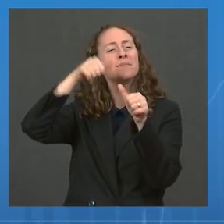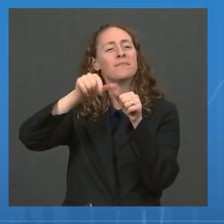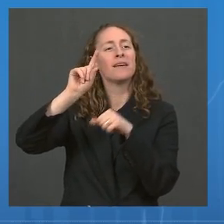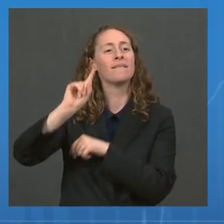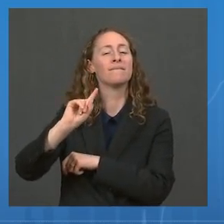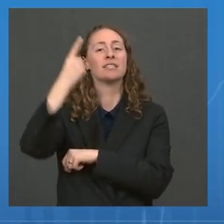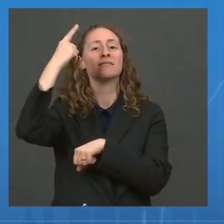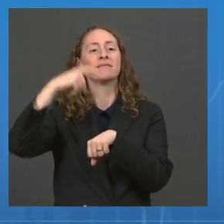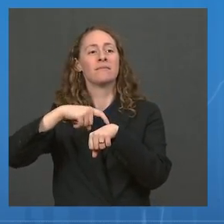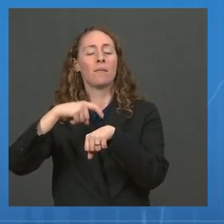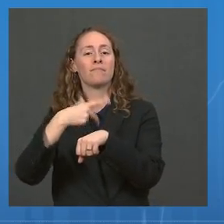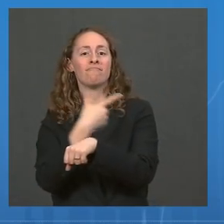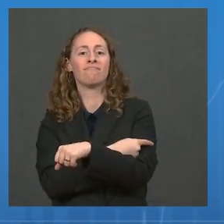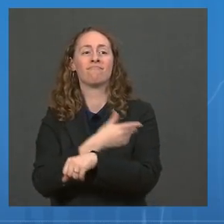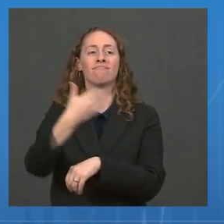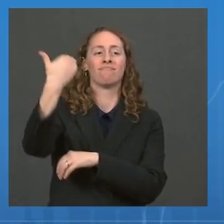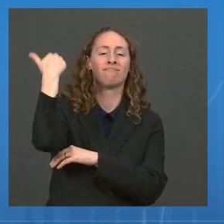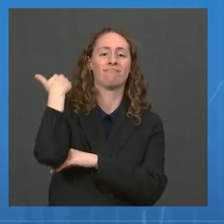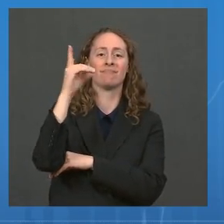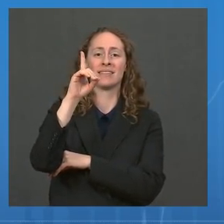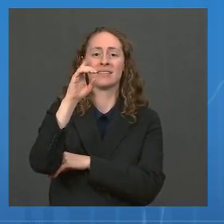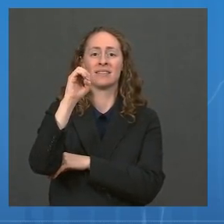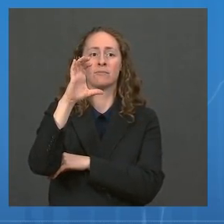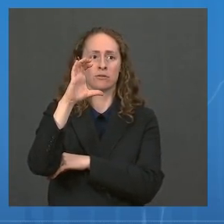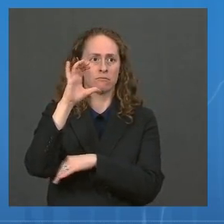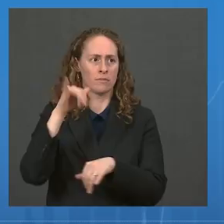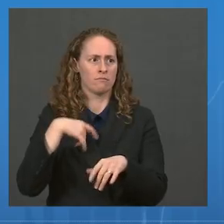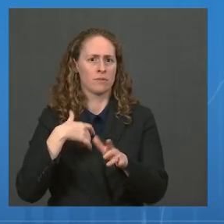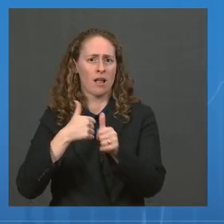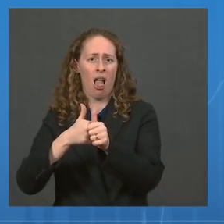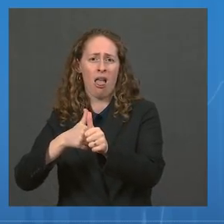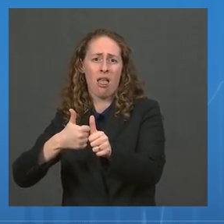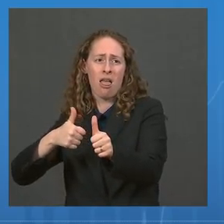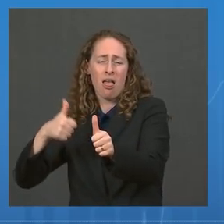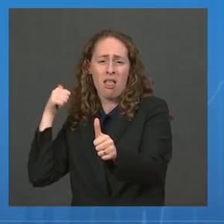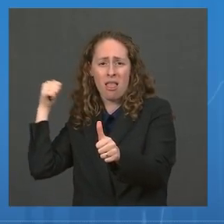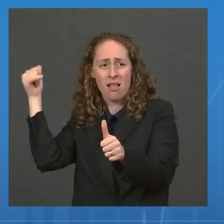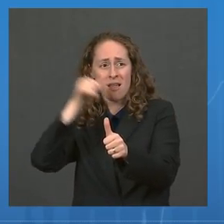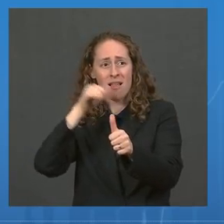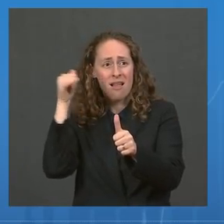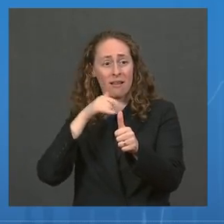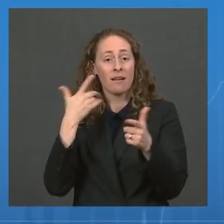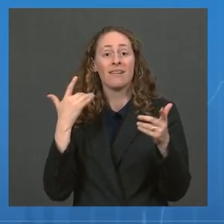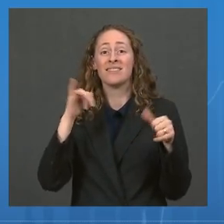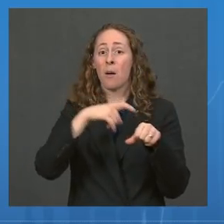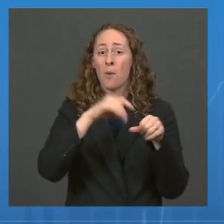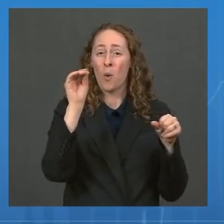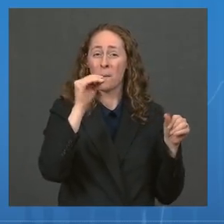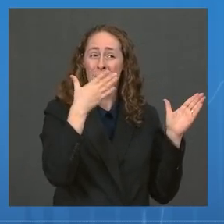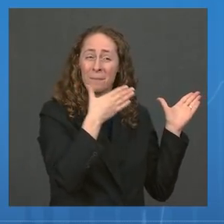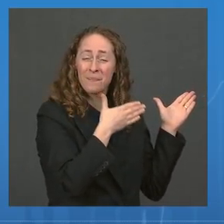The country lost precious time because the federal government had no plan to administer shots. This time around,